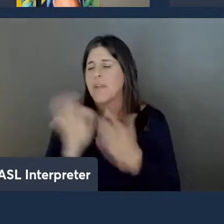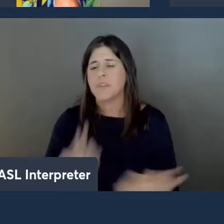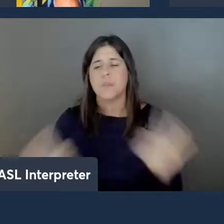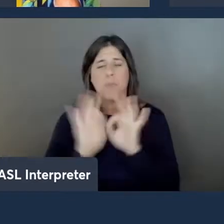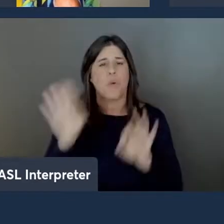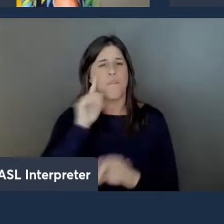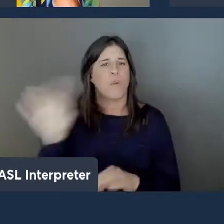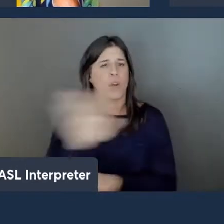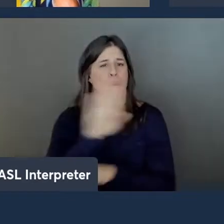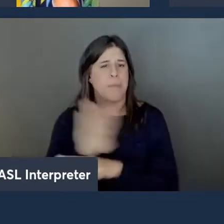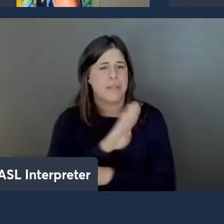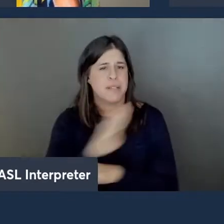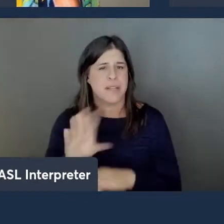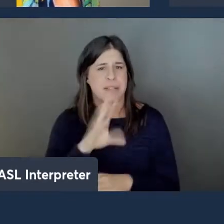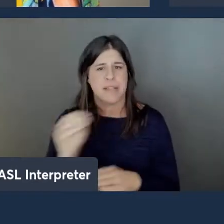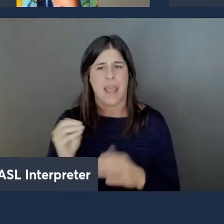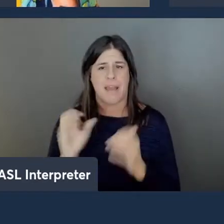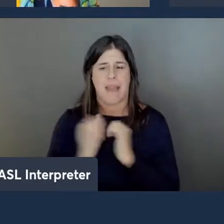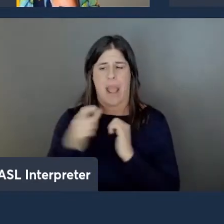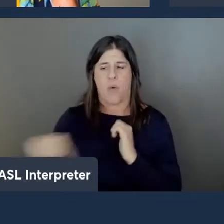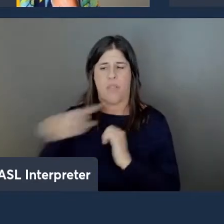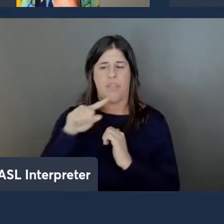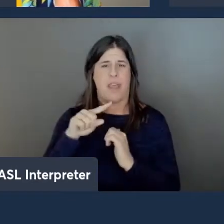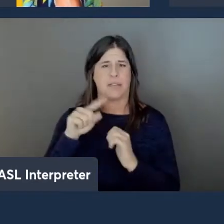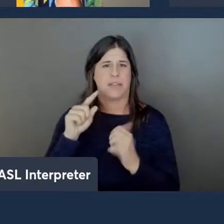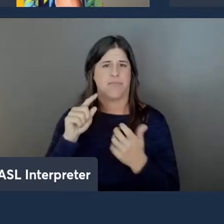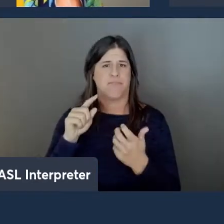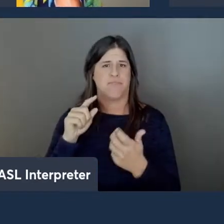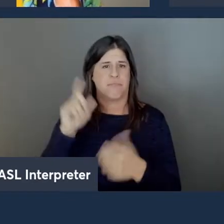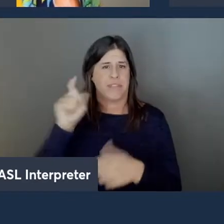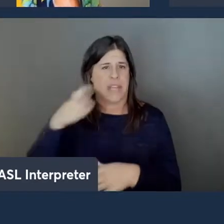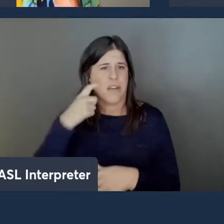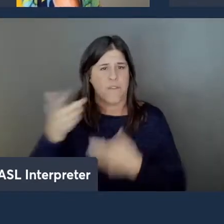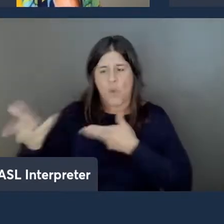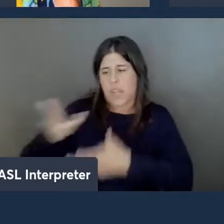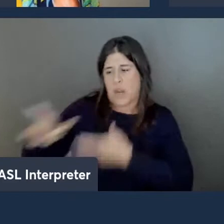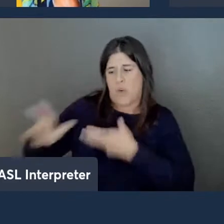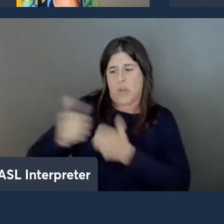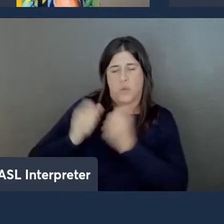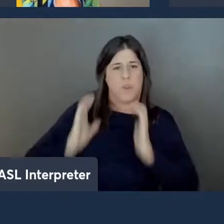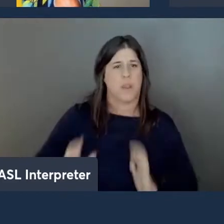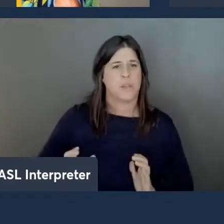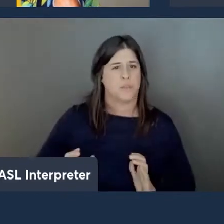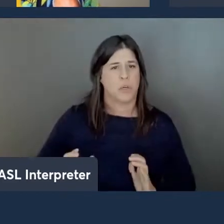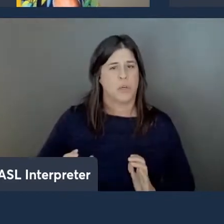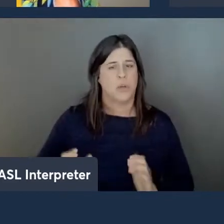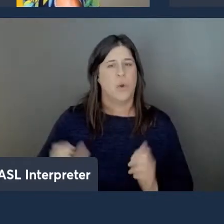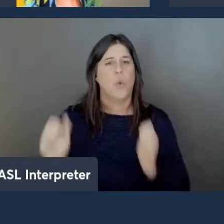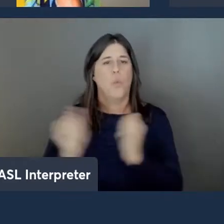And however that's manifested in the introduction of your customers with your application.